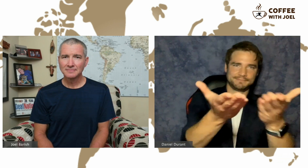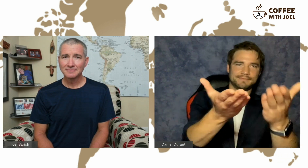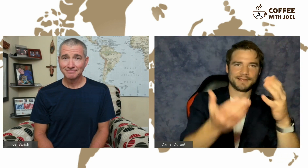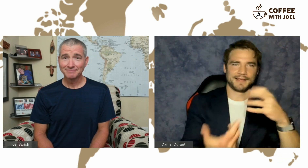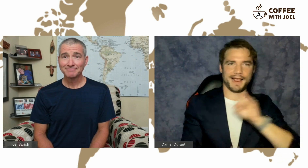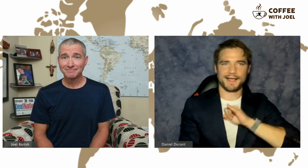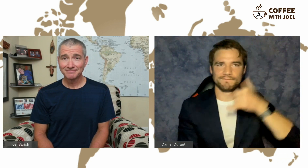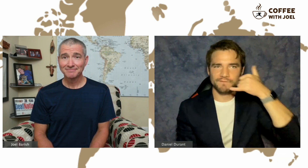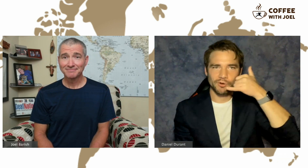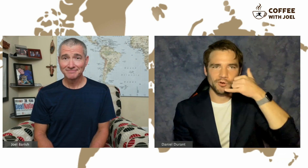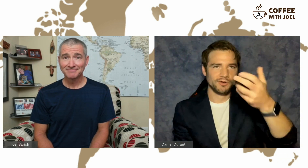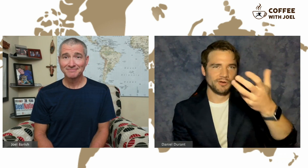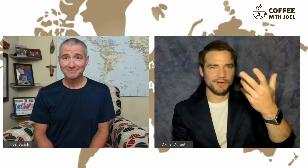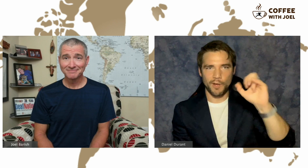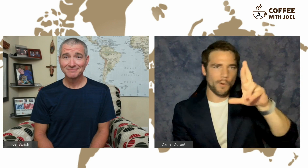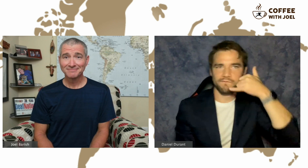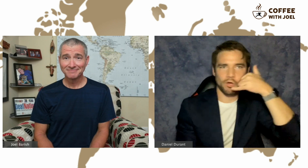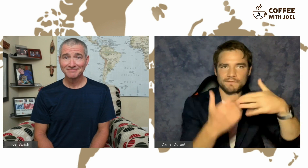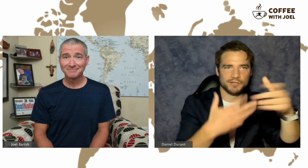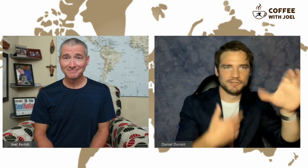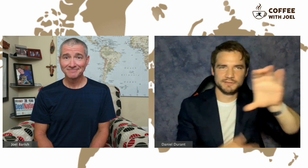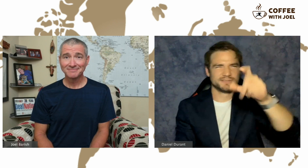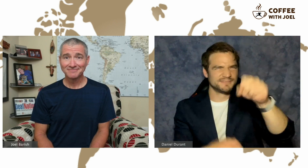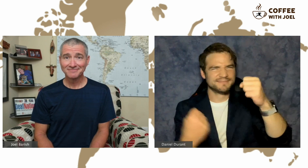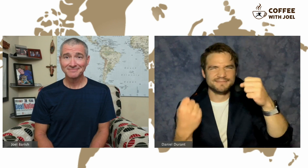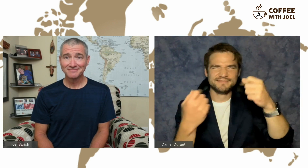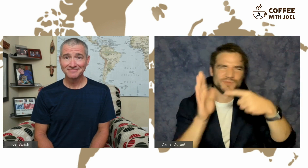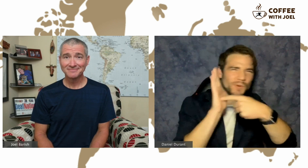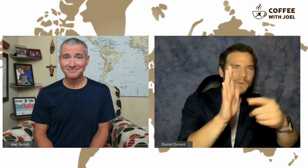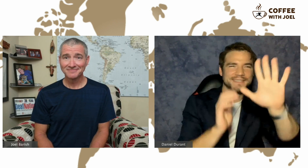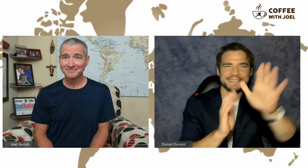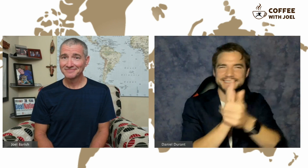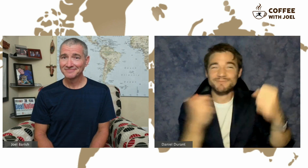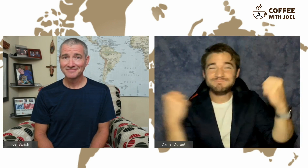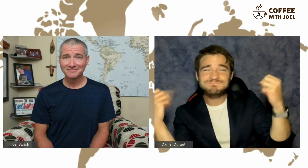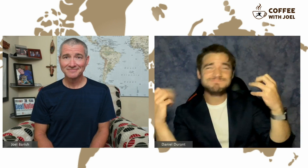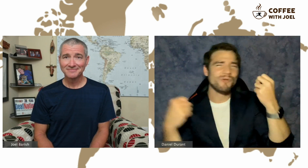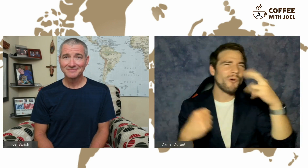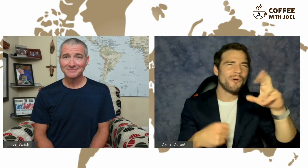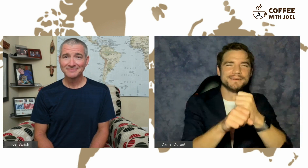like on our phones where you can show your skills.